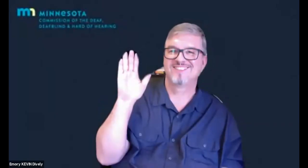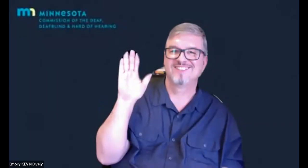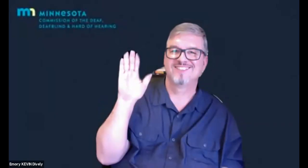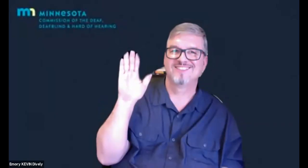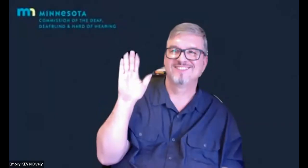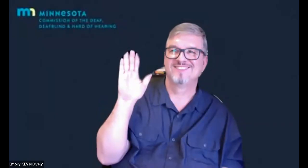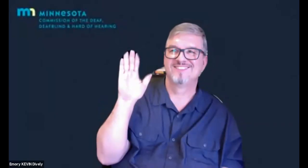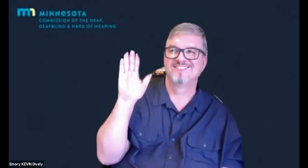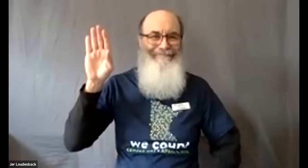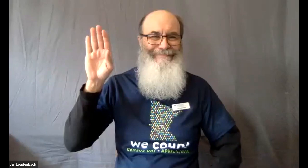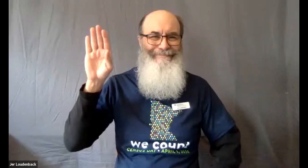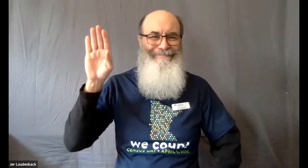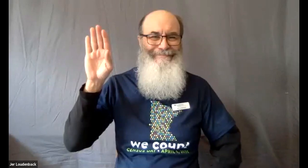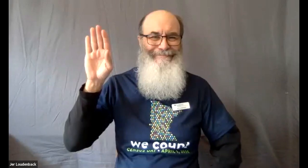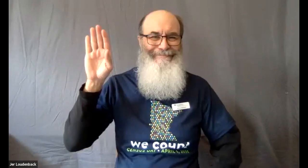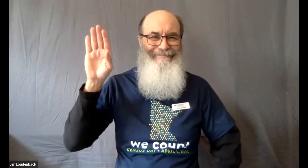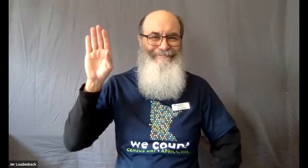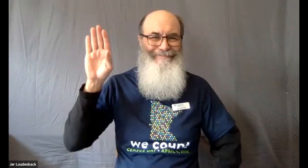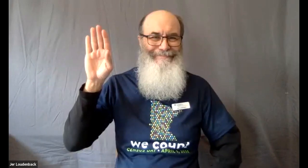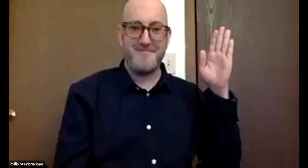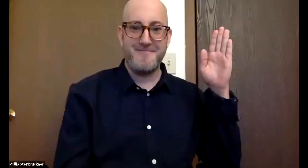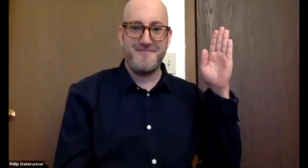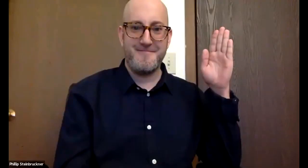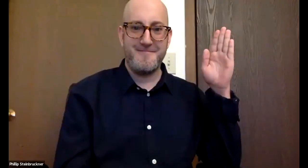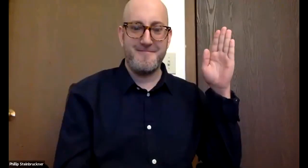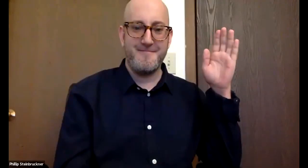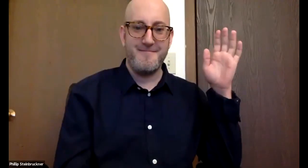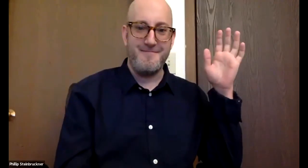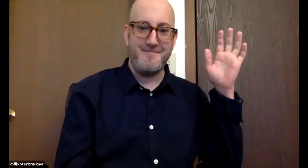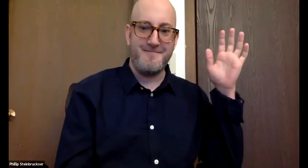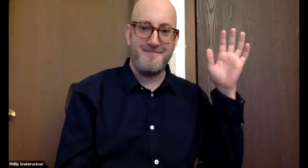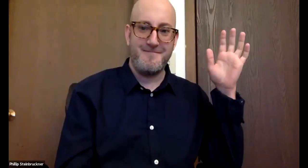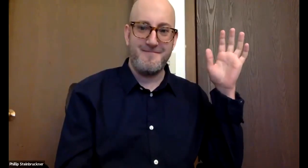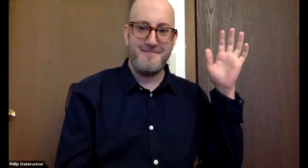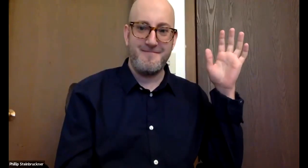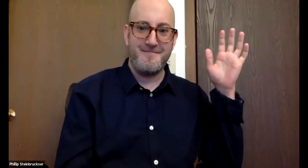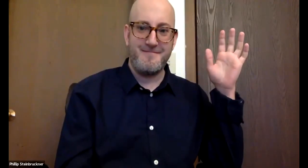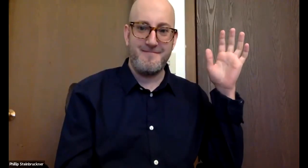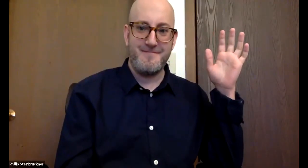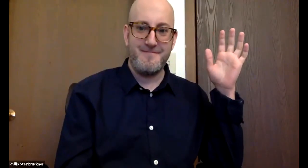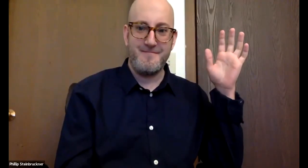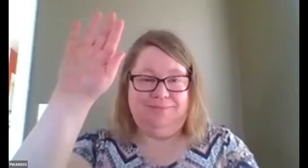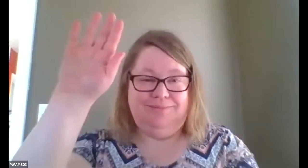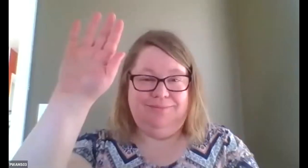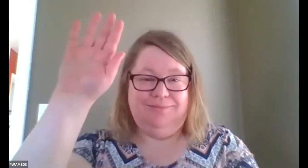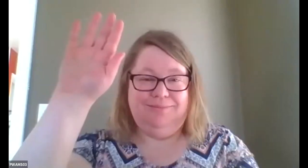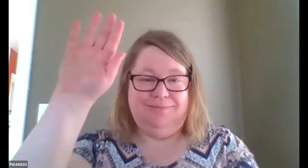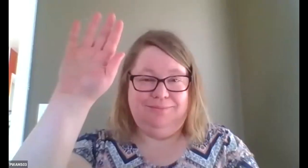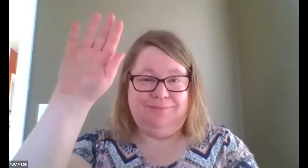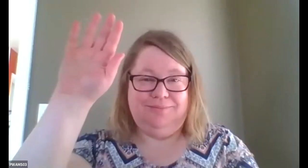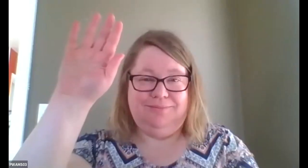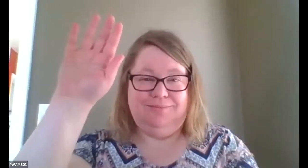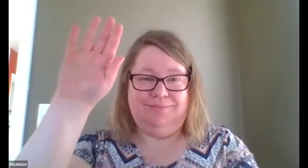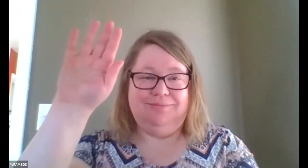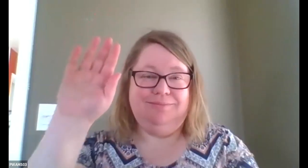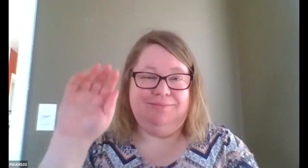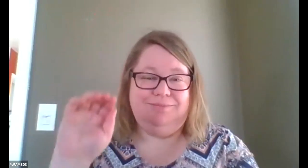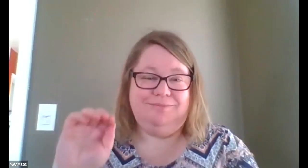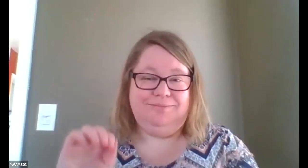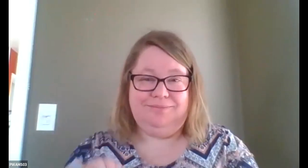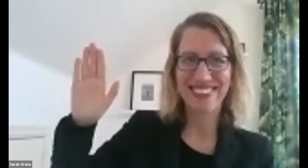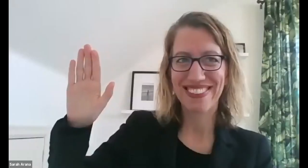and filled them out?